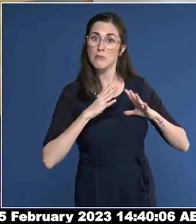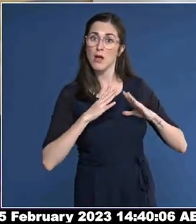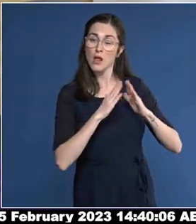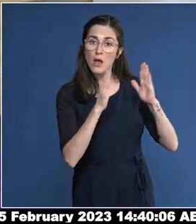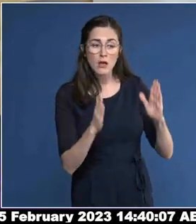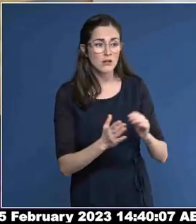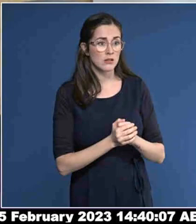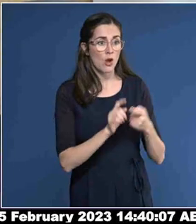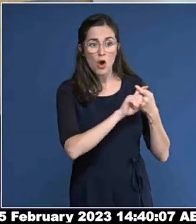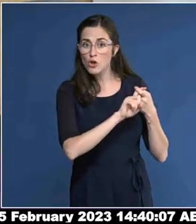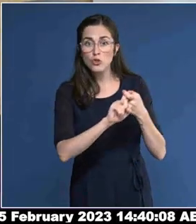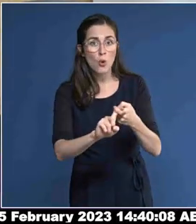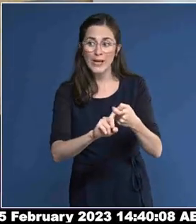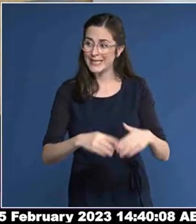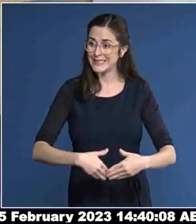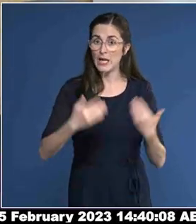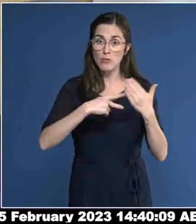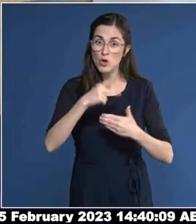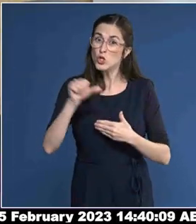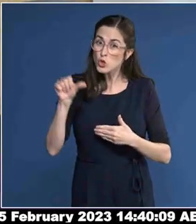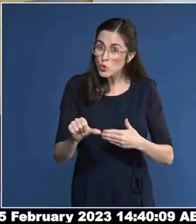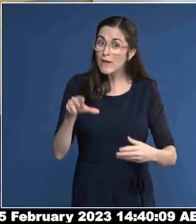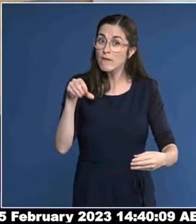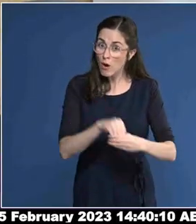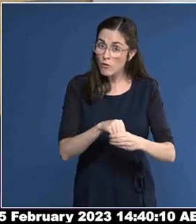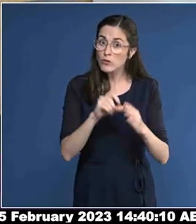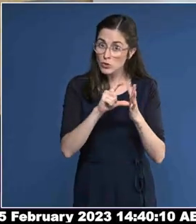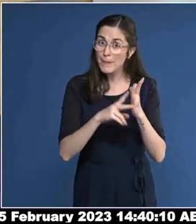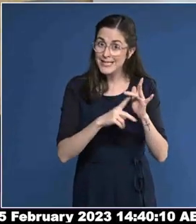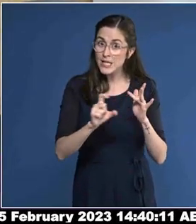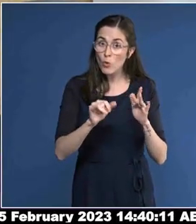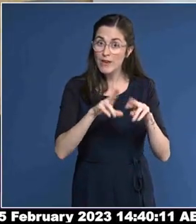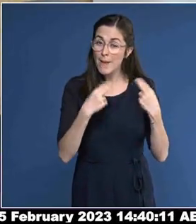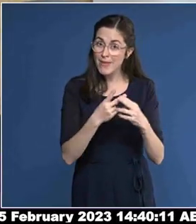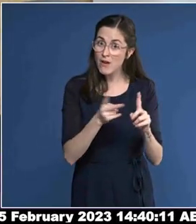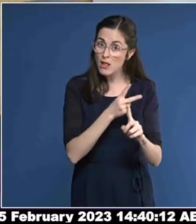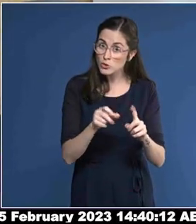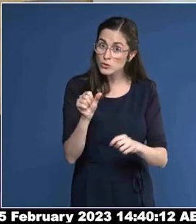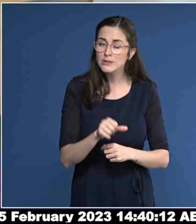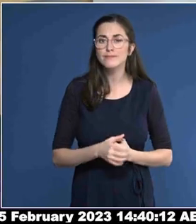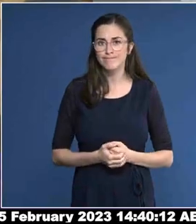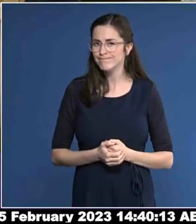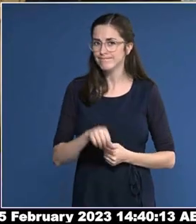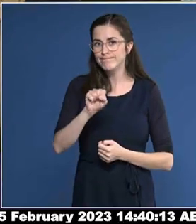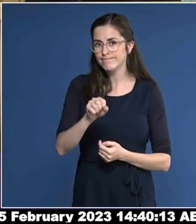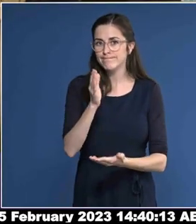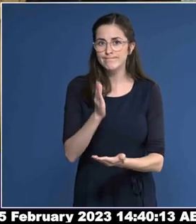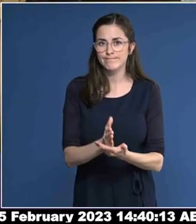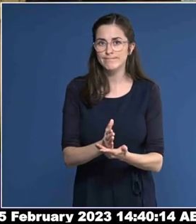day programs? Would you all agree with that? MS TOOHEY: Absolutely. MS BERRY: Yes. The only thing I would add to that as well is that if you are supporting people with